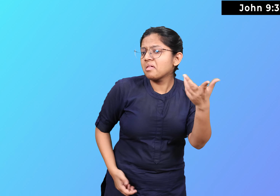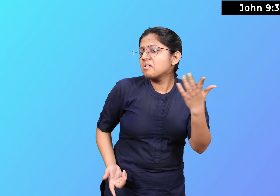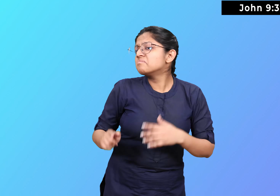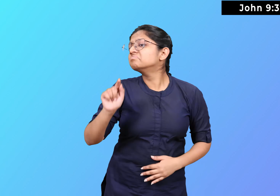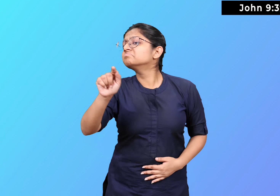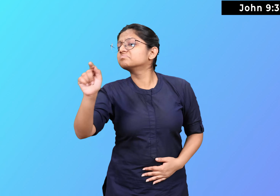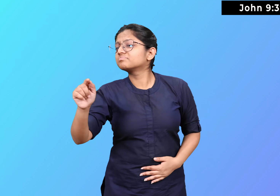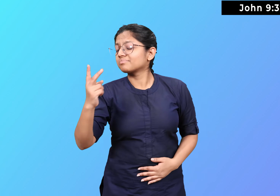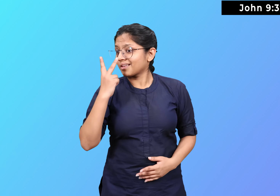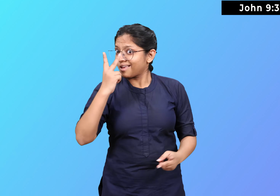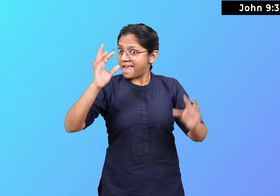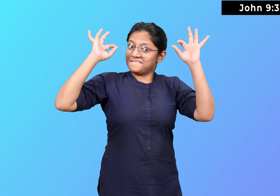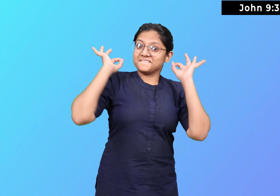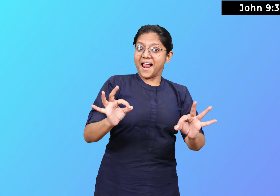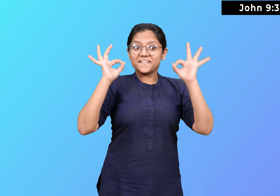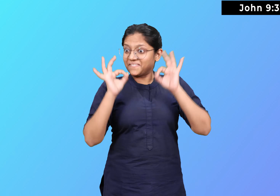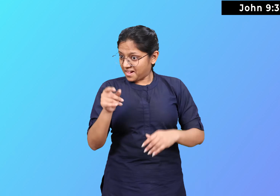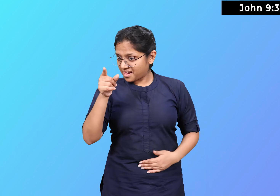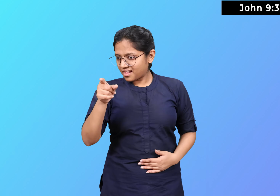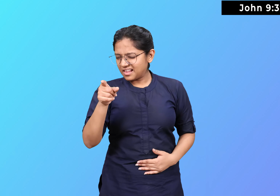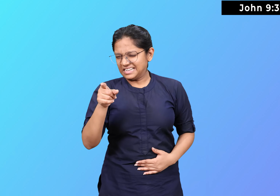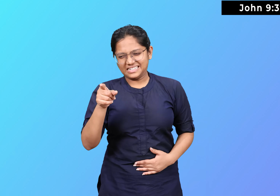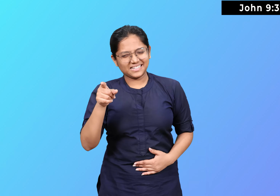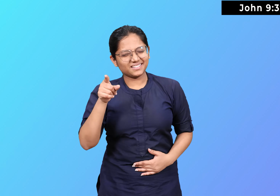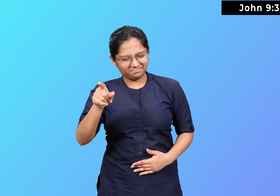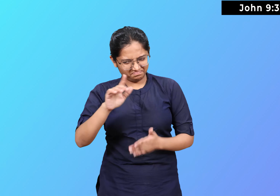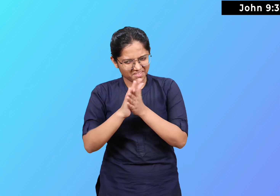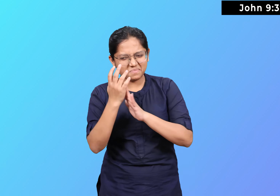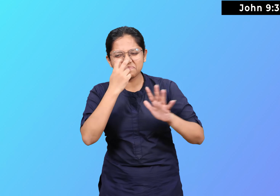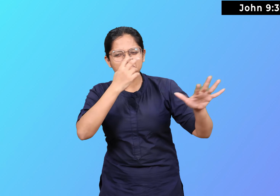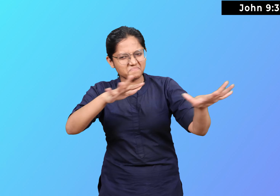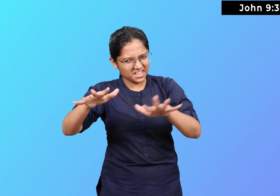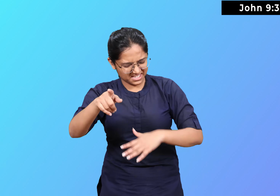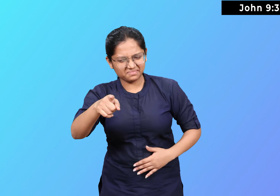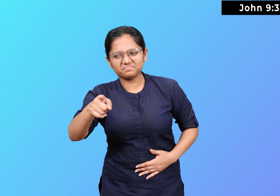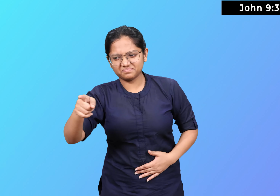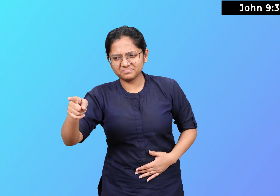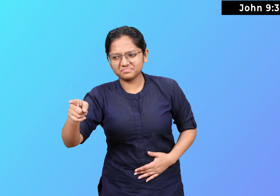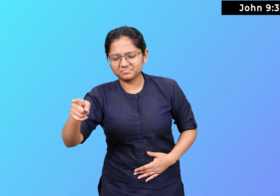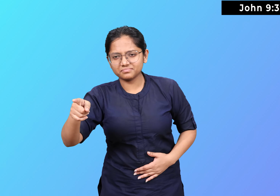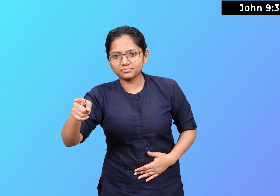And I came so that people who think they see would become blind.”